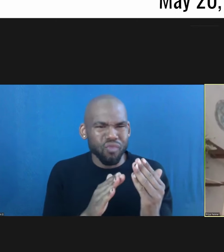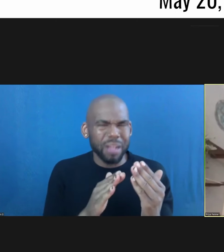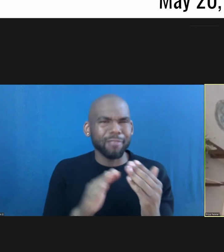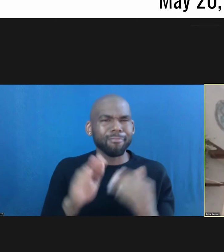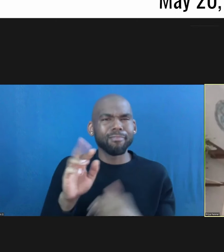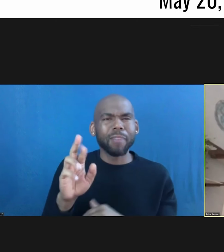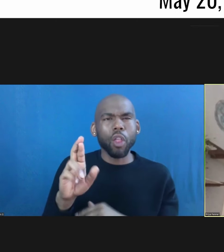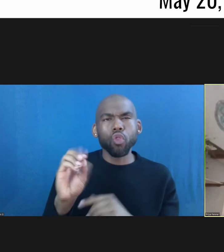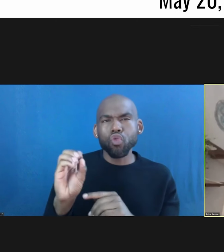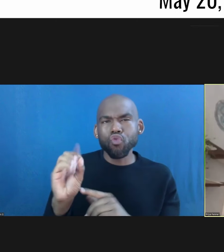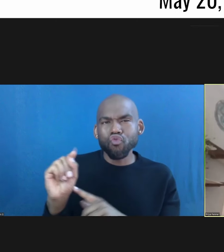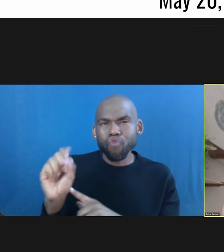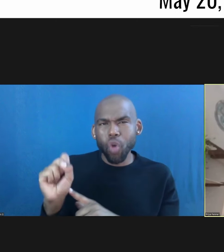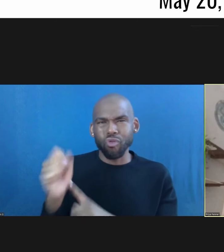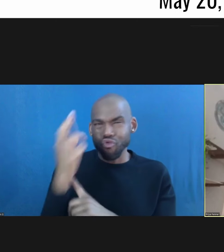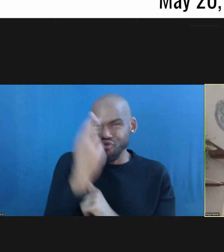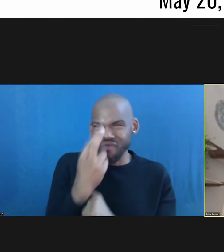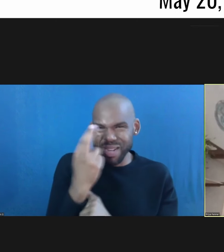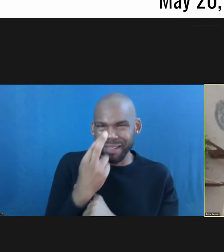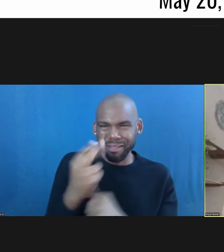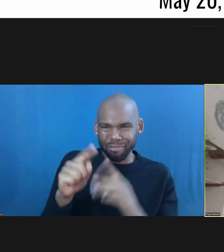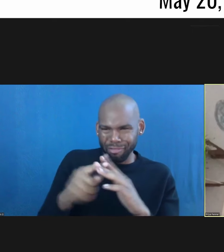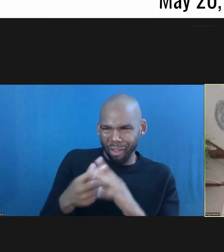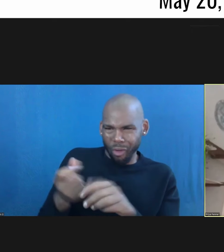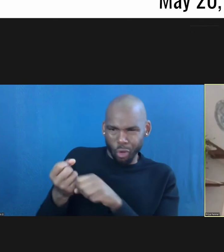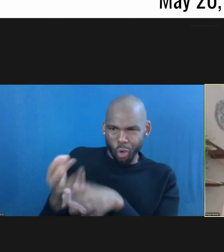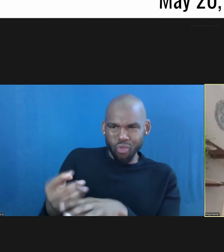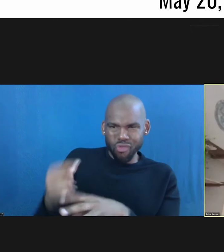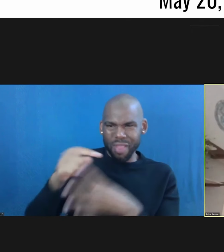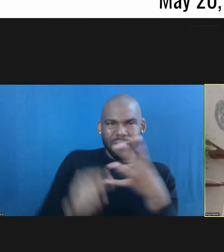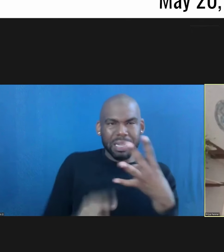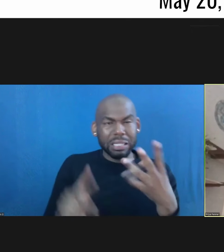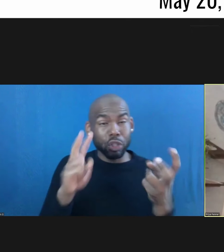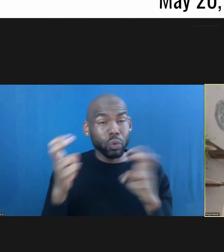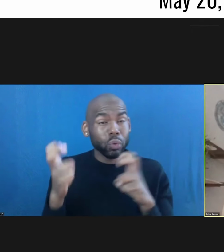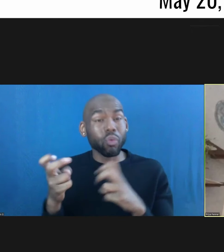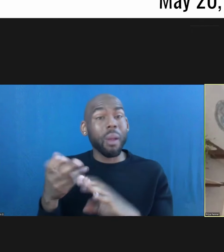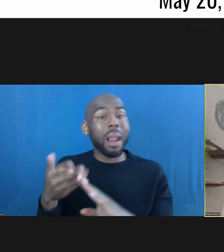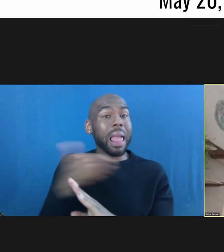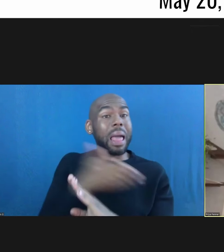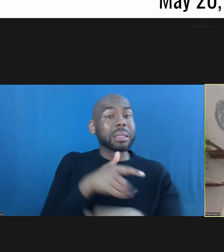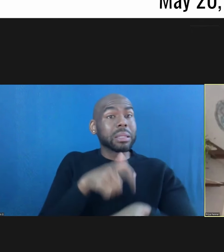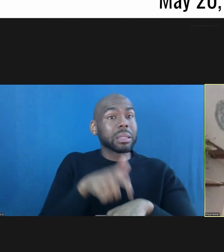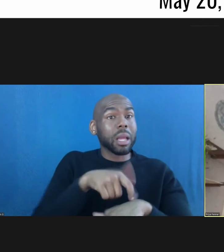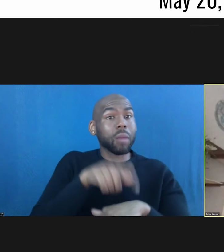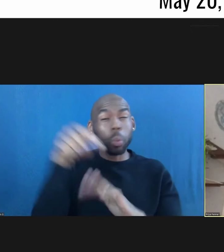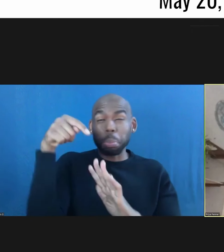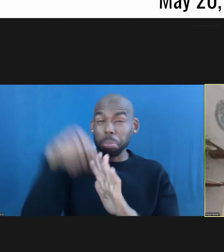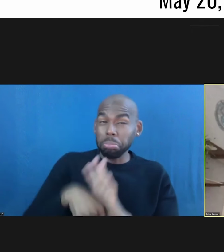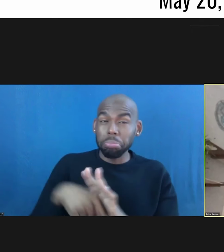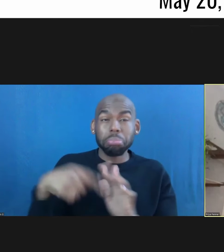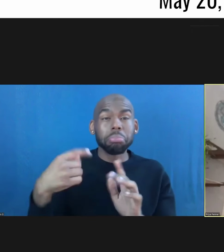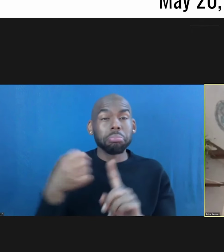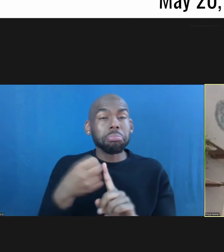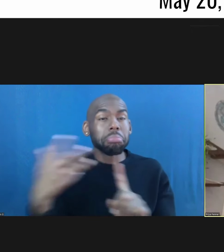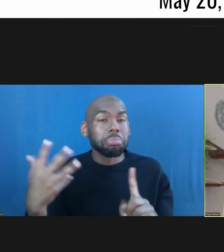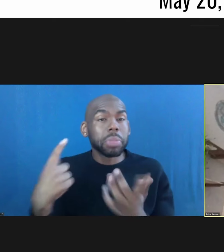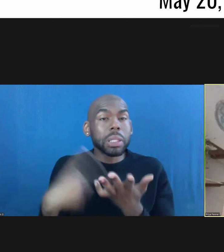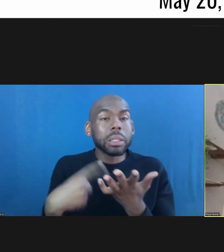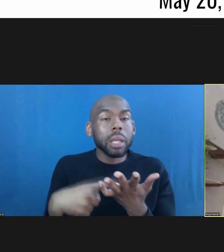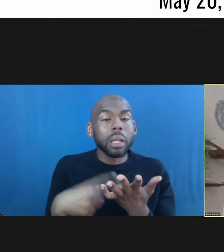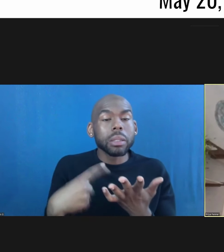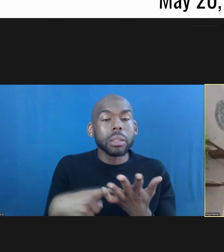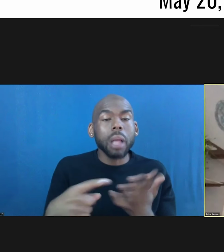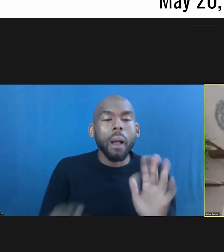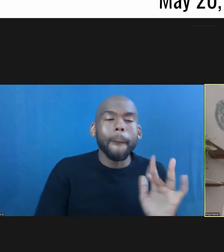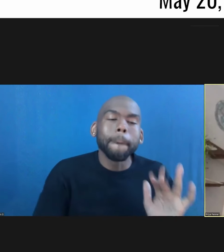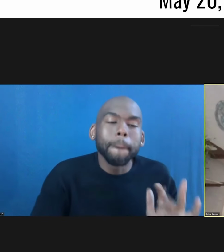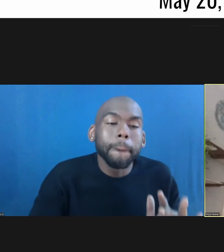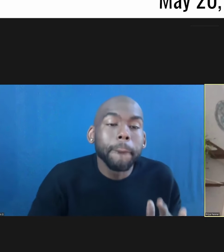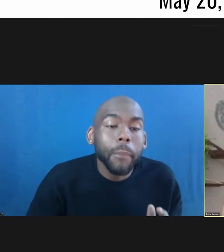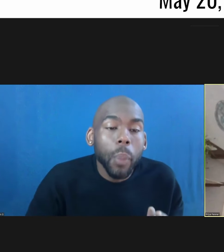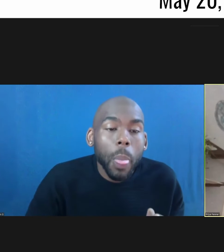amazing conversation last time and you really discussed in depth the resources or lack thereof